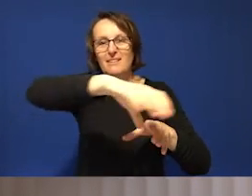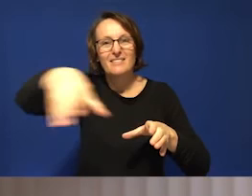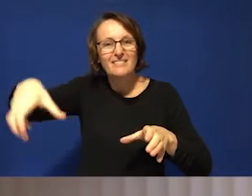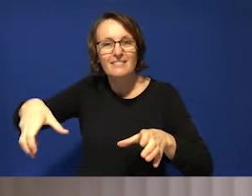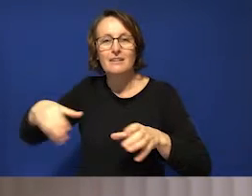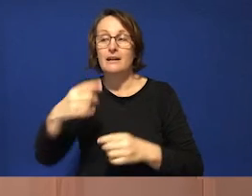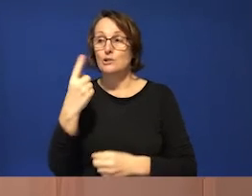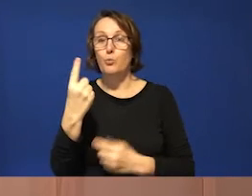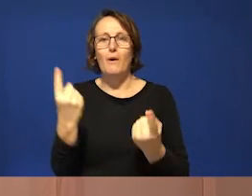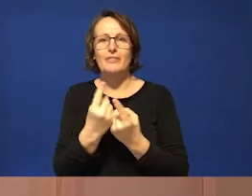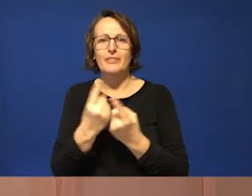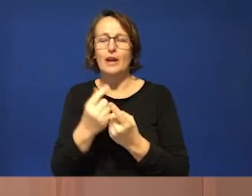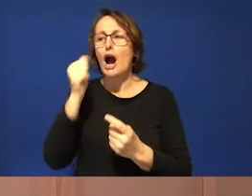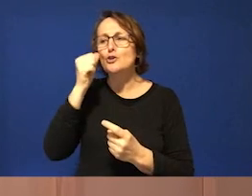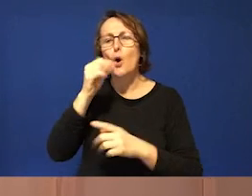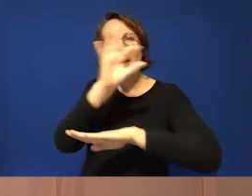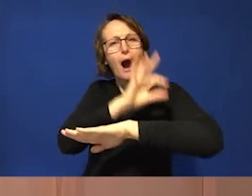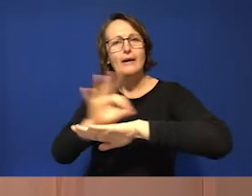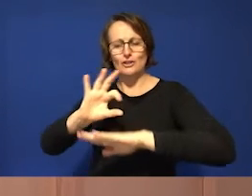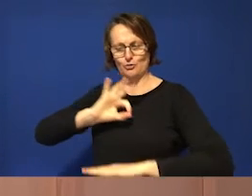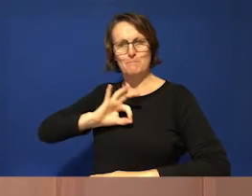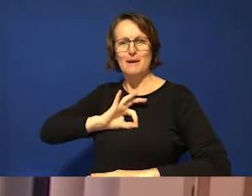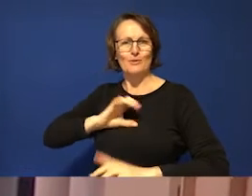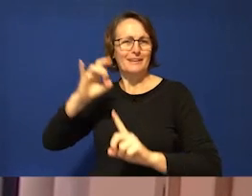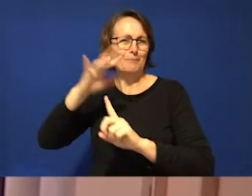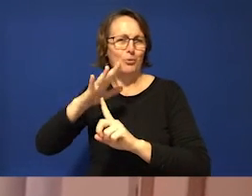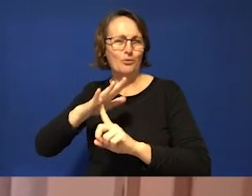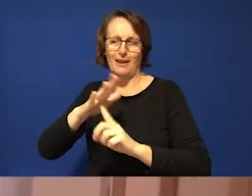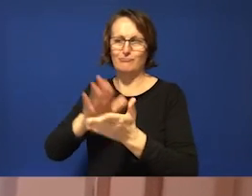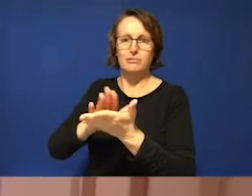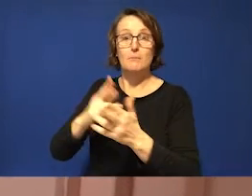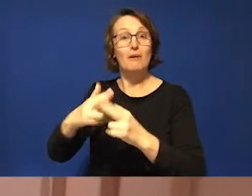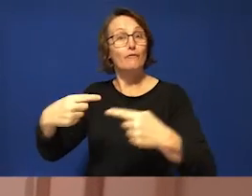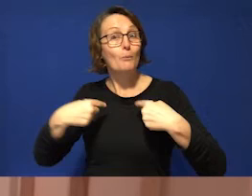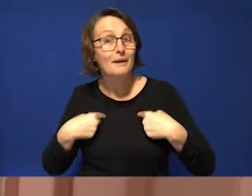And probably one of the, and I know I can picture middles and things like that are terrific and whatever.